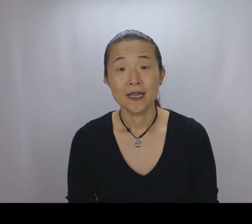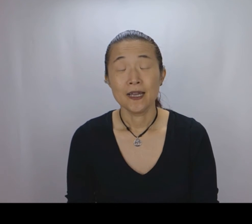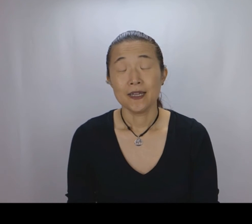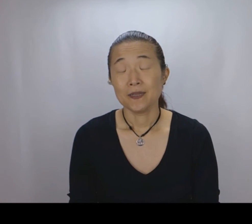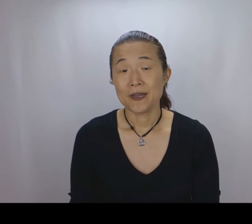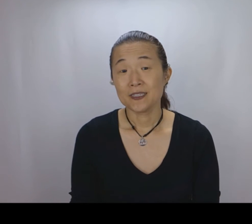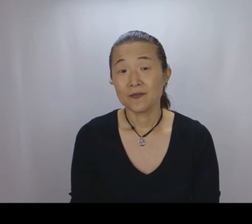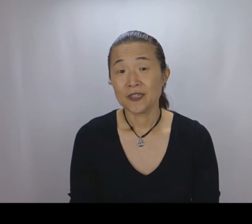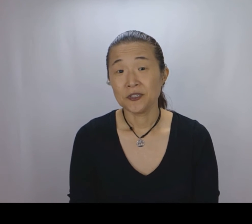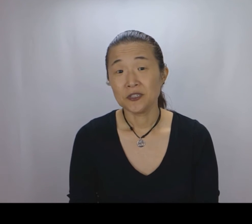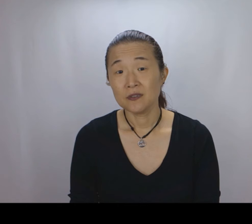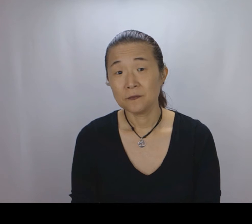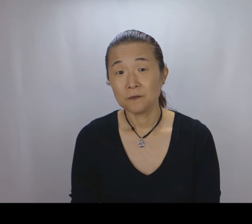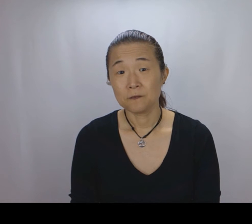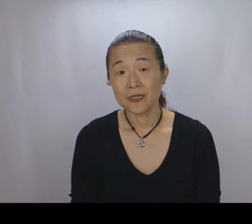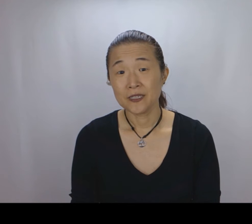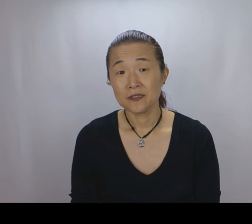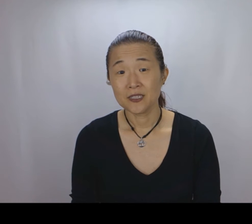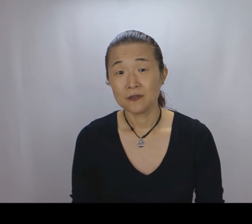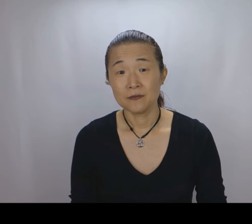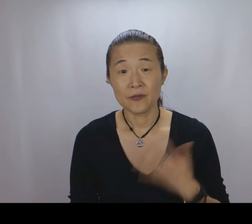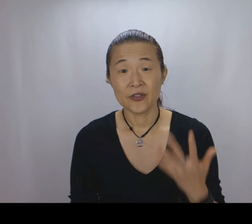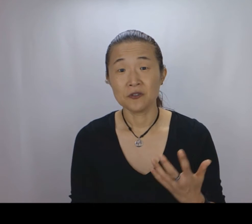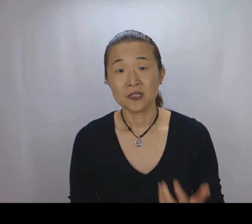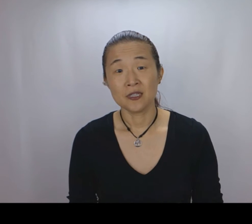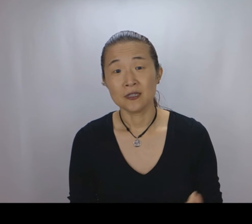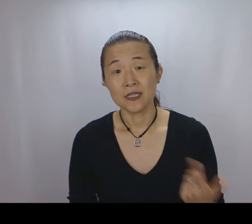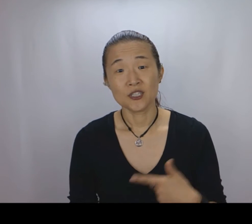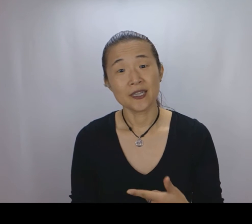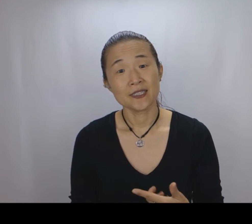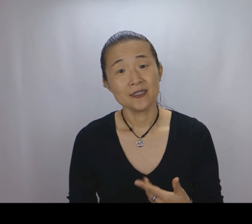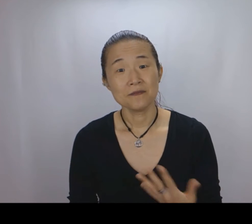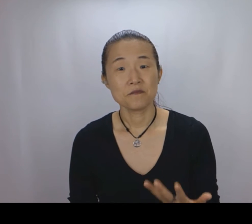In the past I've had YouTube videos to review each lesson,